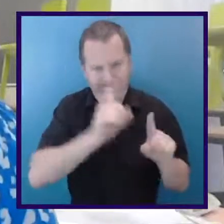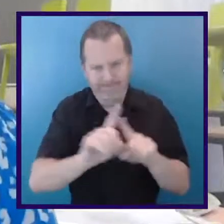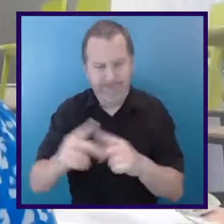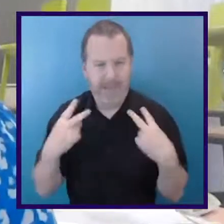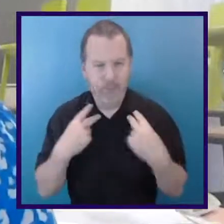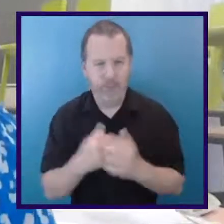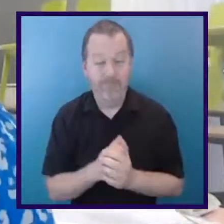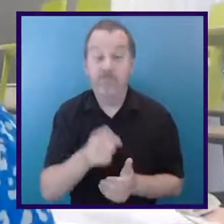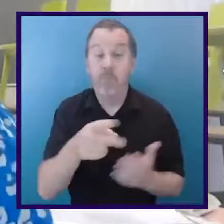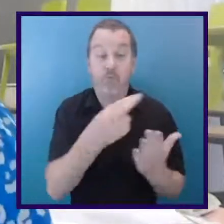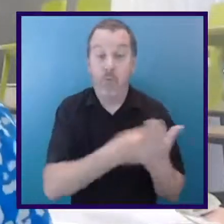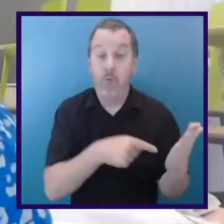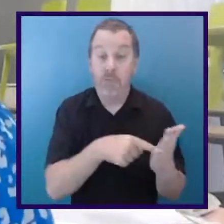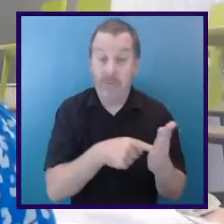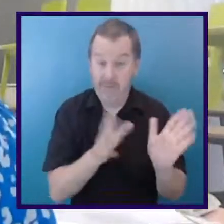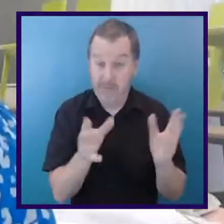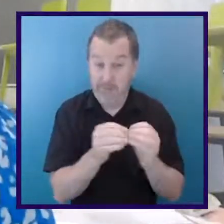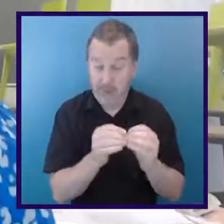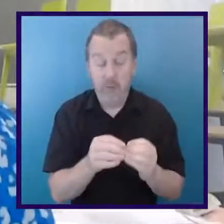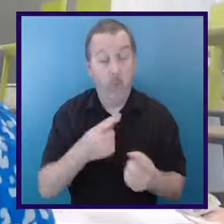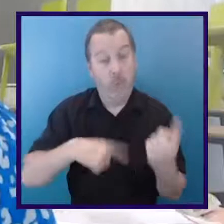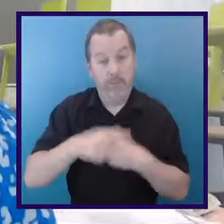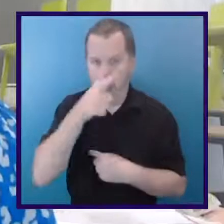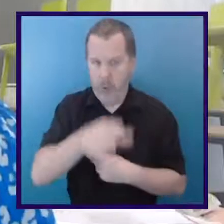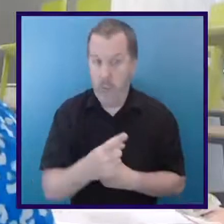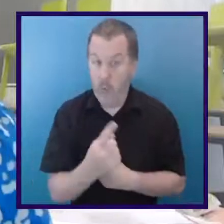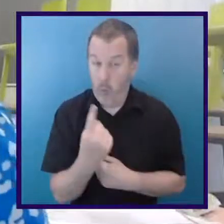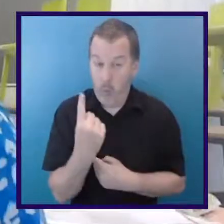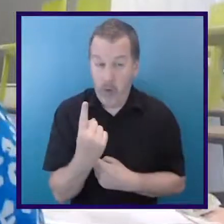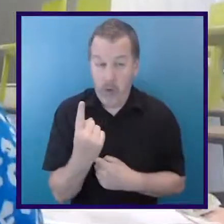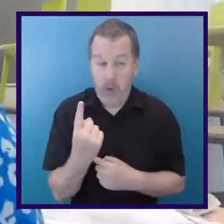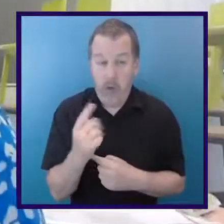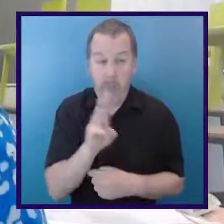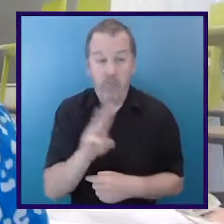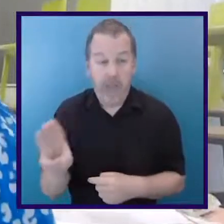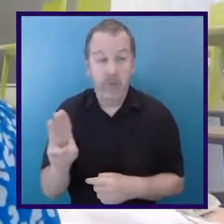As Ian mentioned in the report we're very fortunate to be one of the post primary secondary